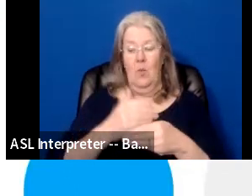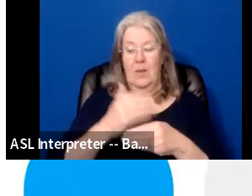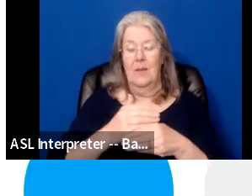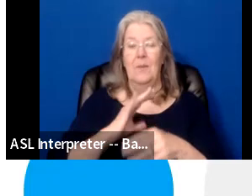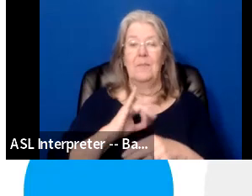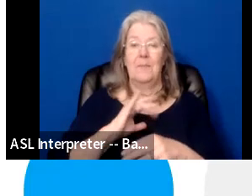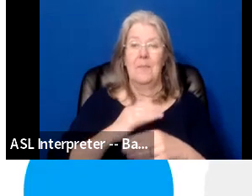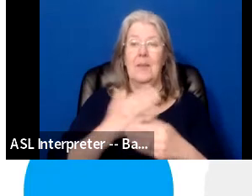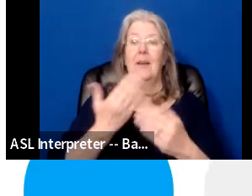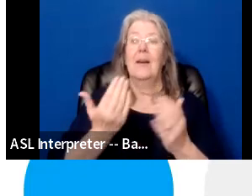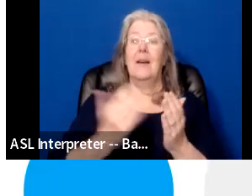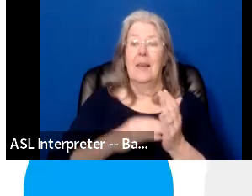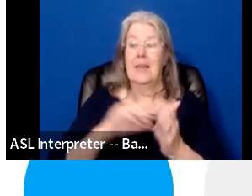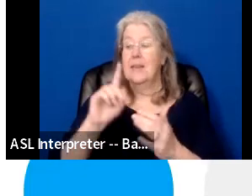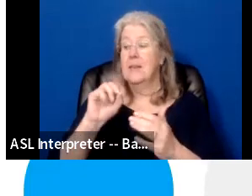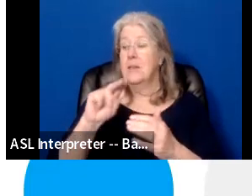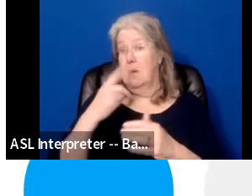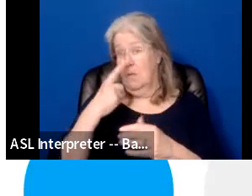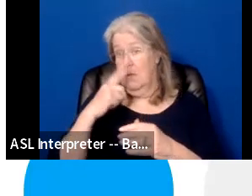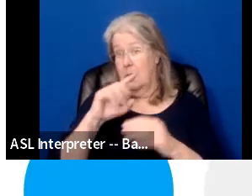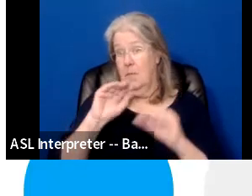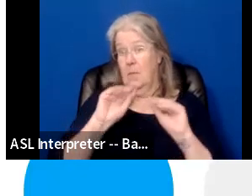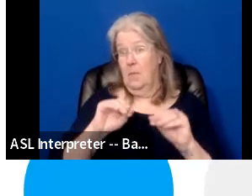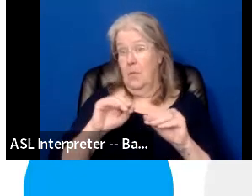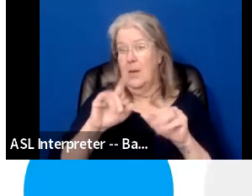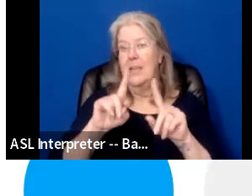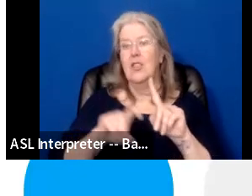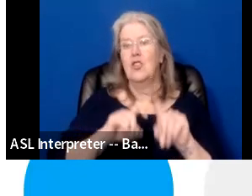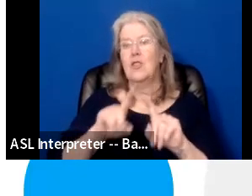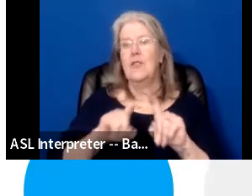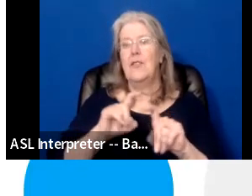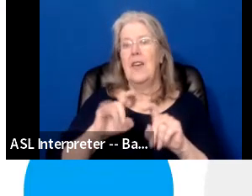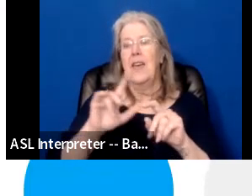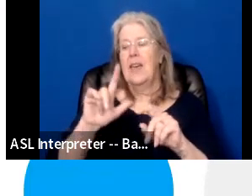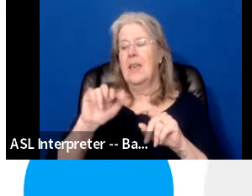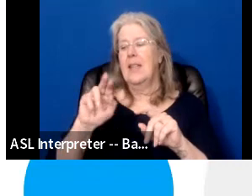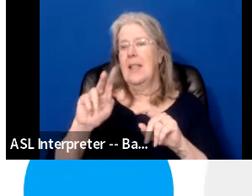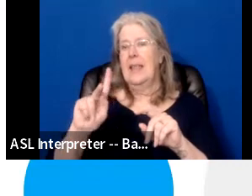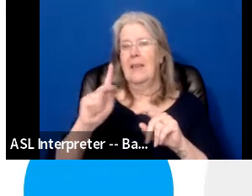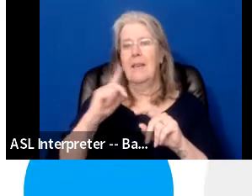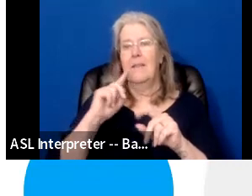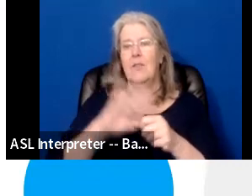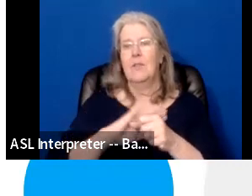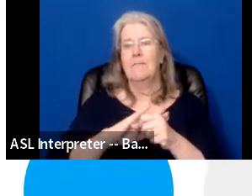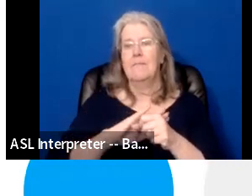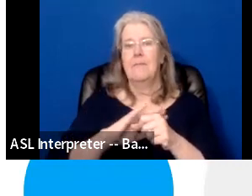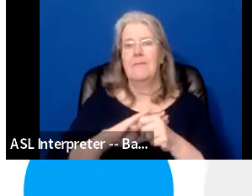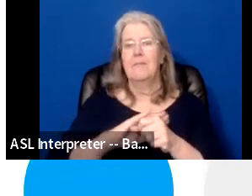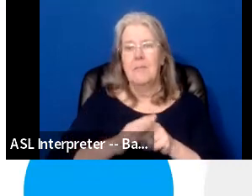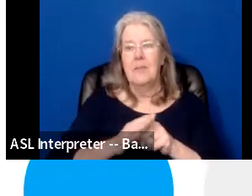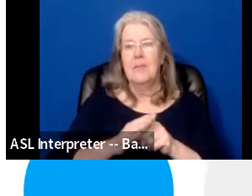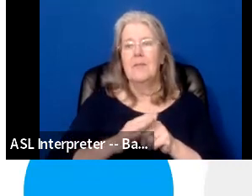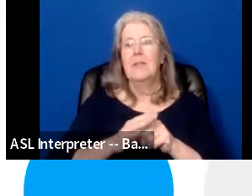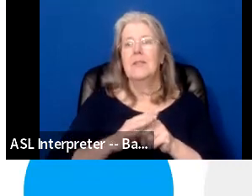ask Don once again to put in that link to our the COVID regional survey. We're looking